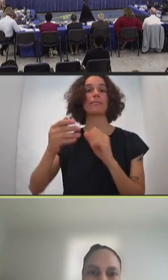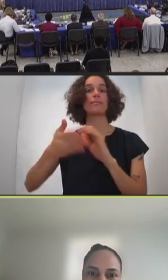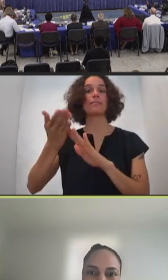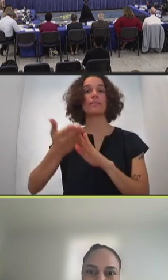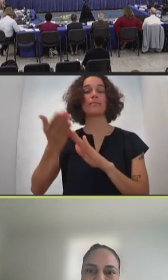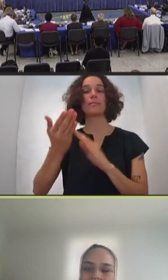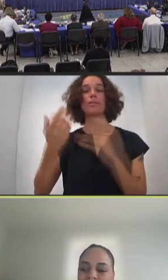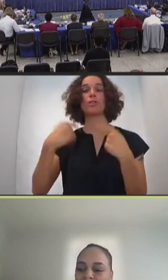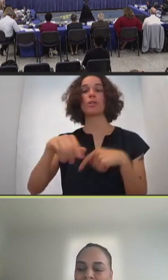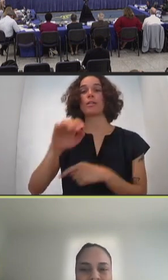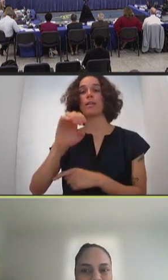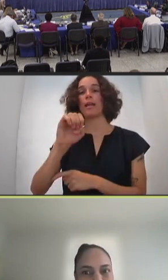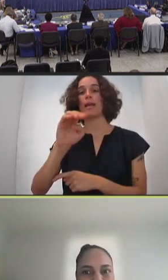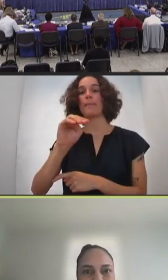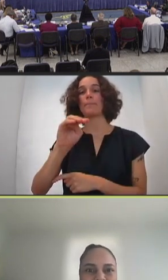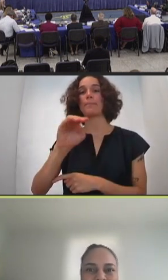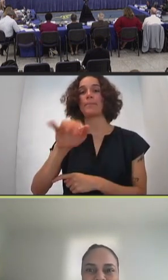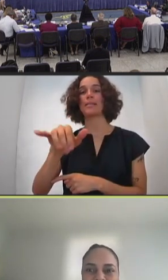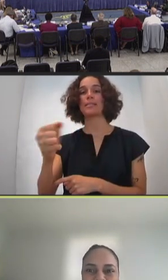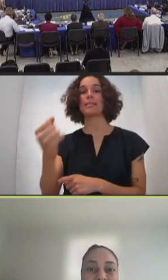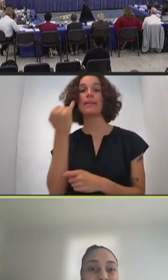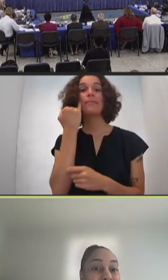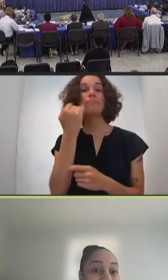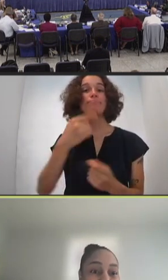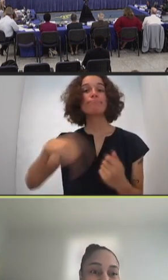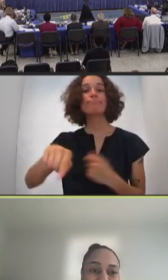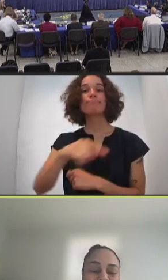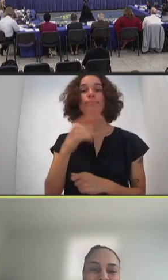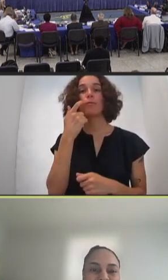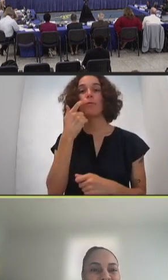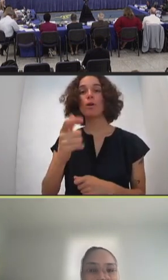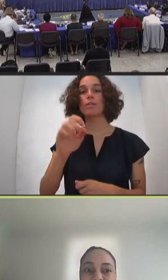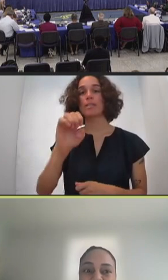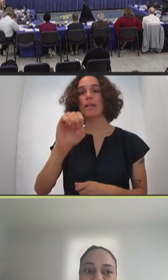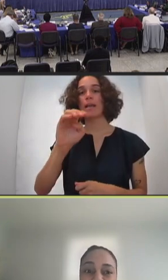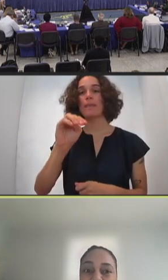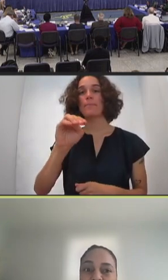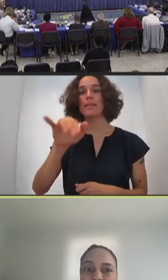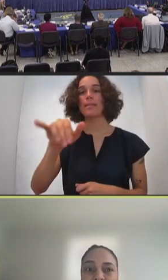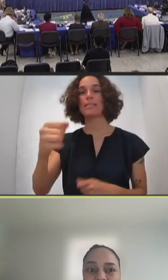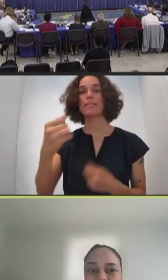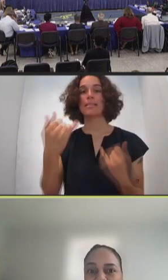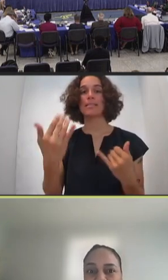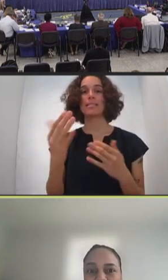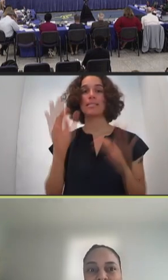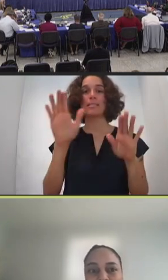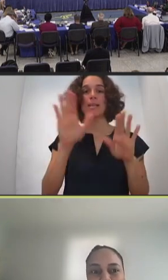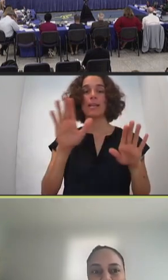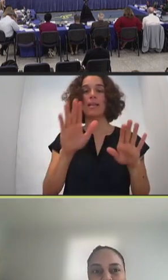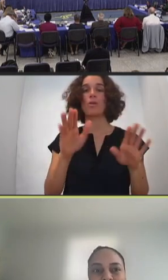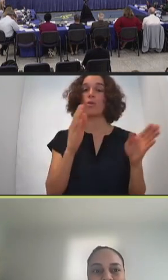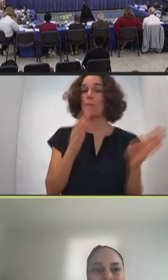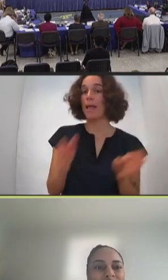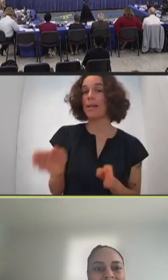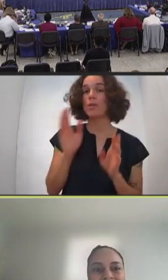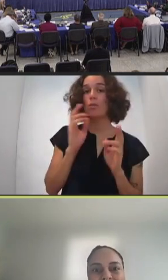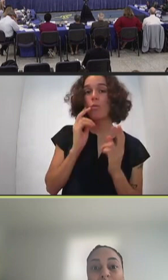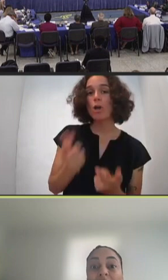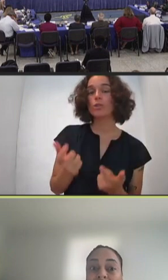watching the Emmys this Sunday or planning to be on the lookout for our TV ad for adults 60-plus